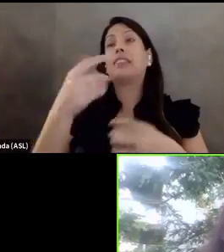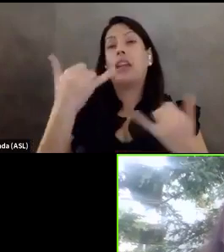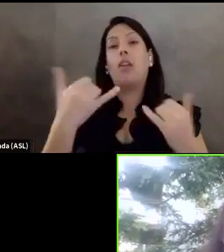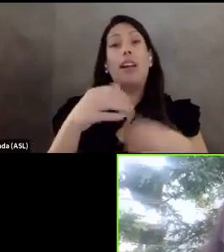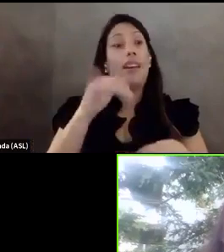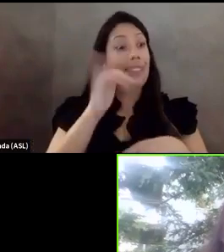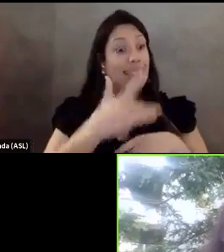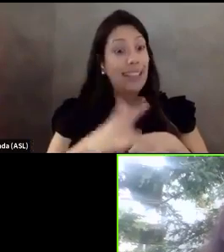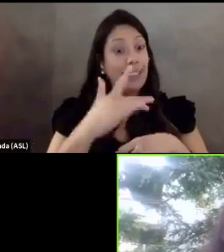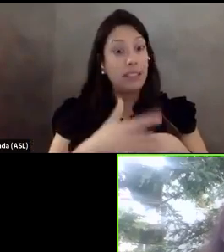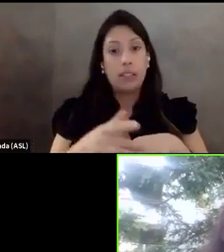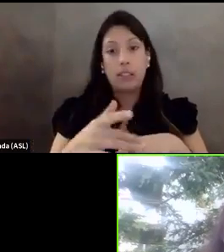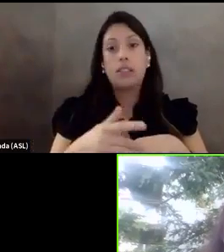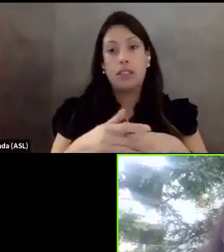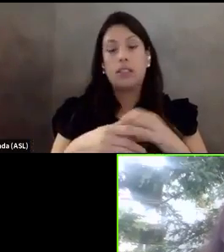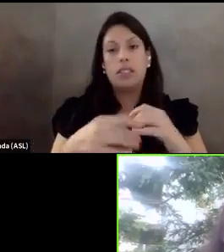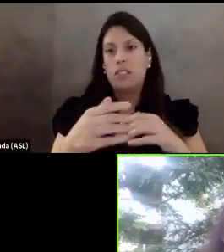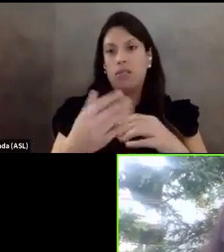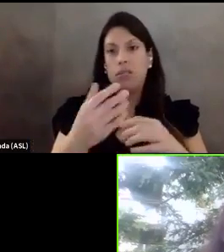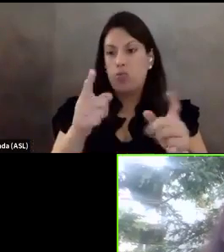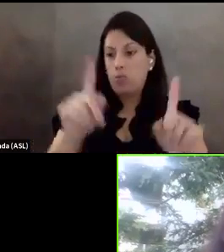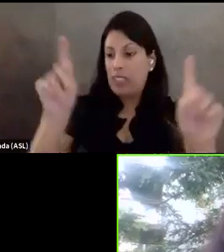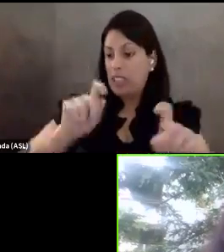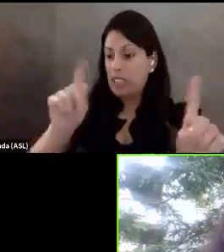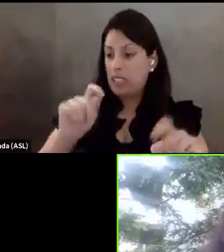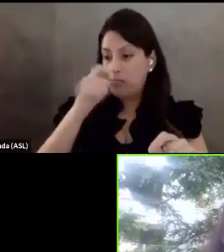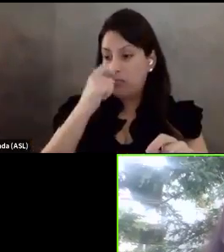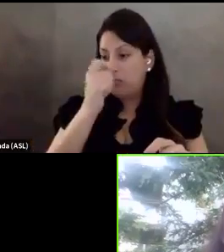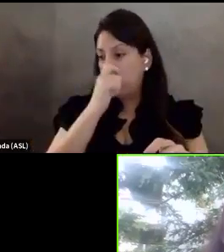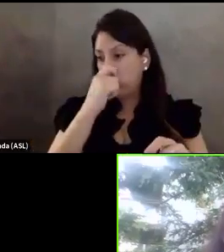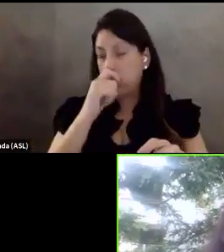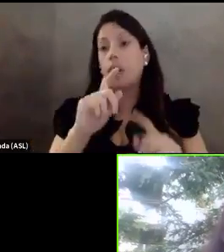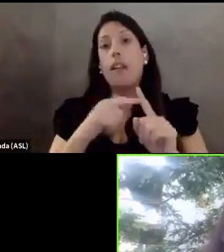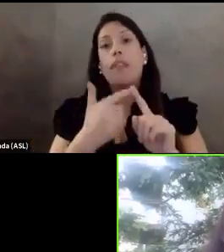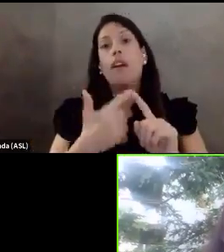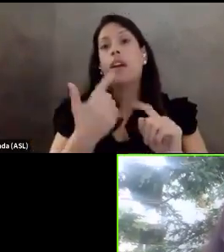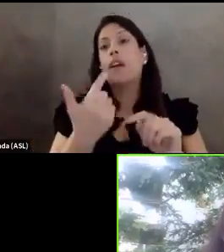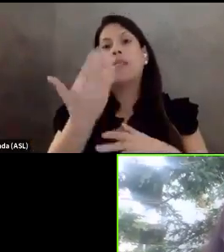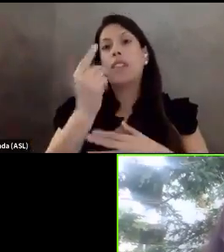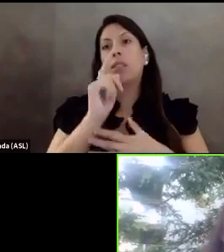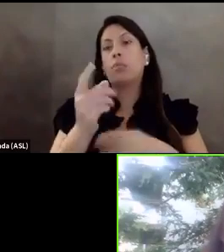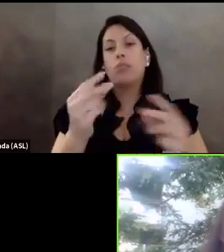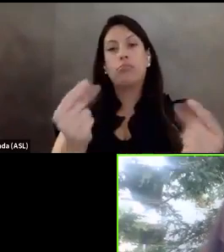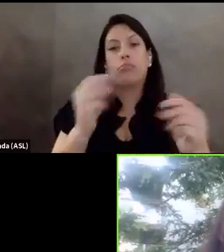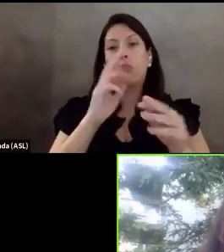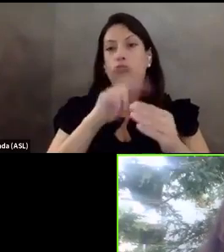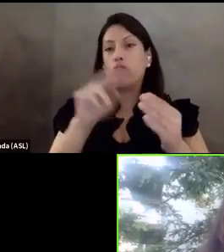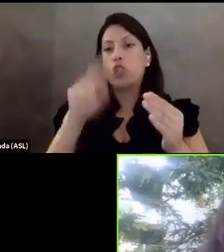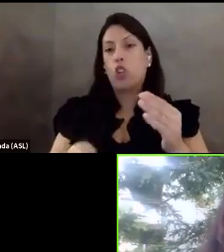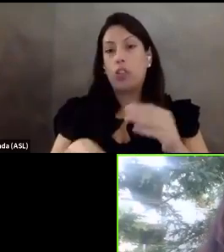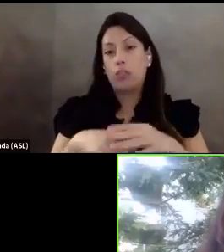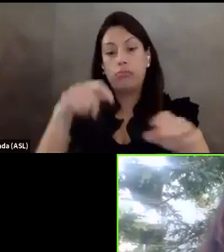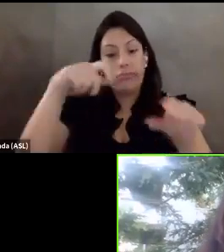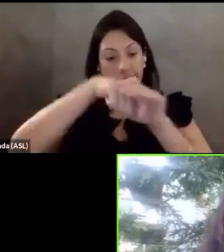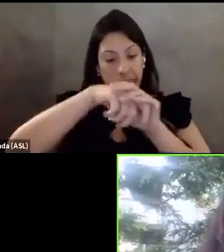The result will be available in 15 minutes. It required to swab and then putting that swab into a small receptacle.